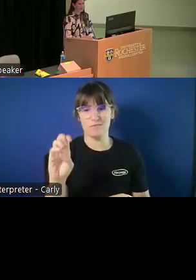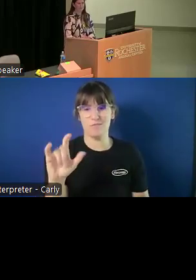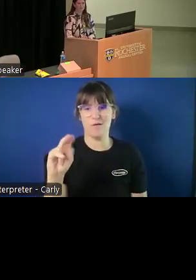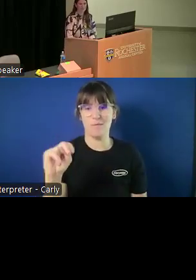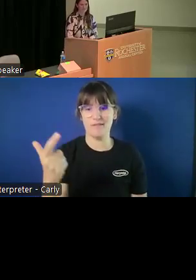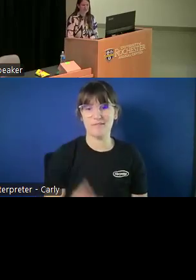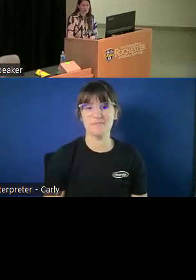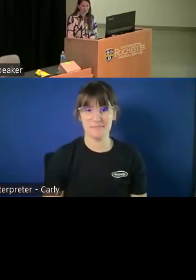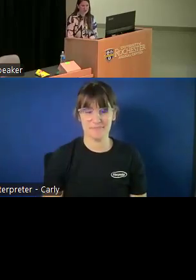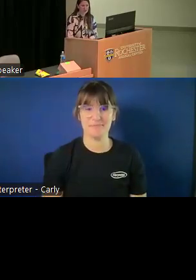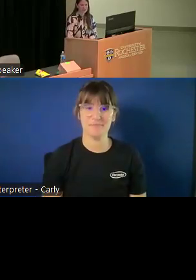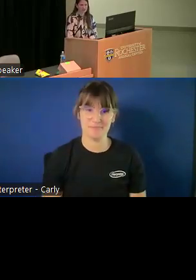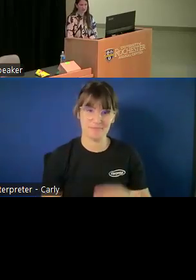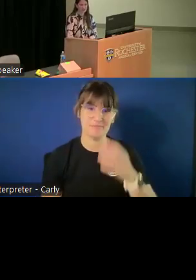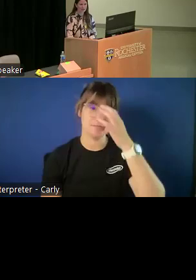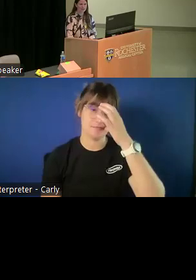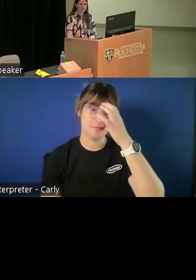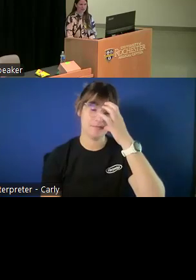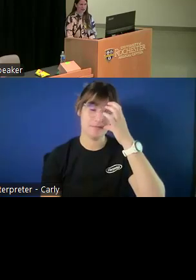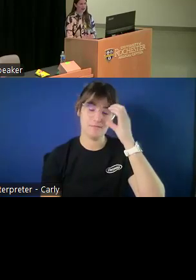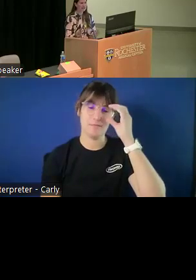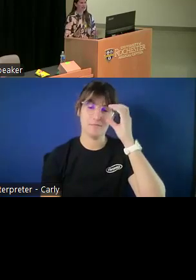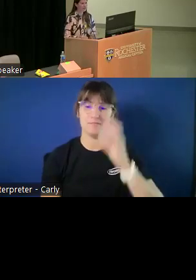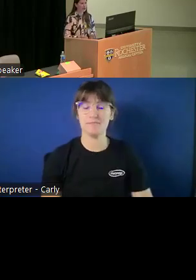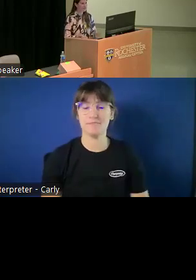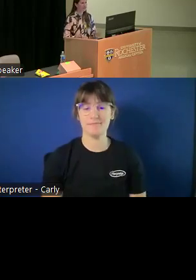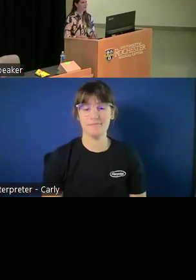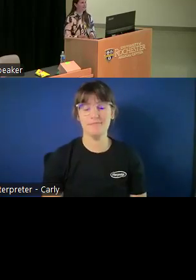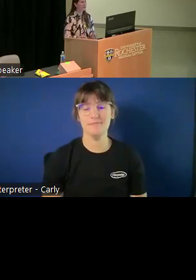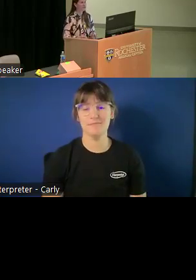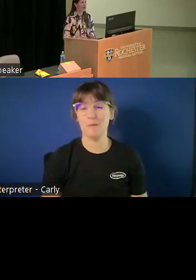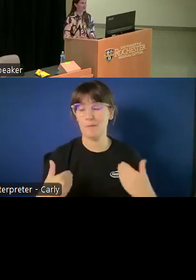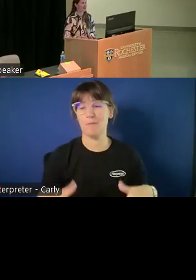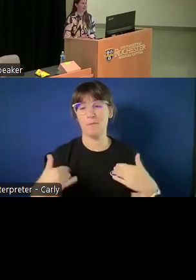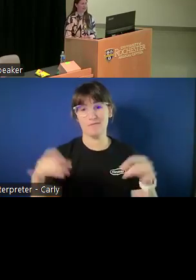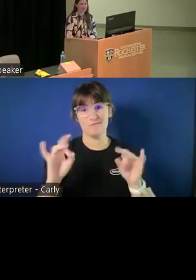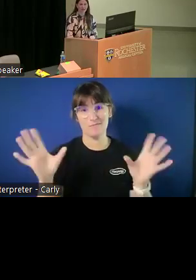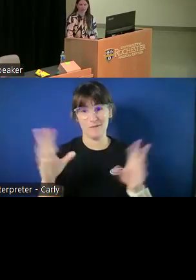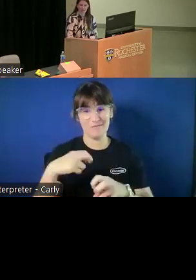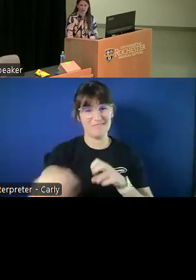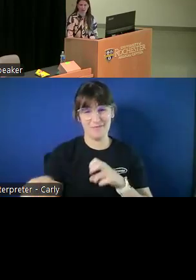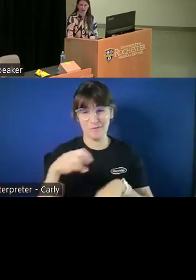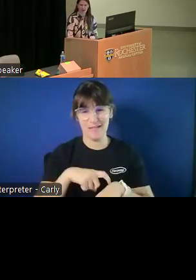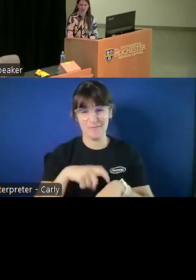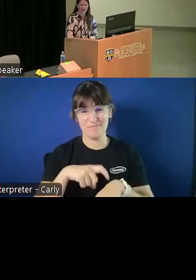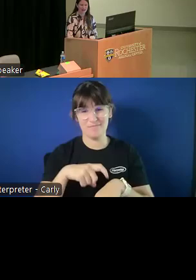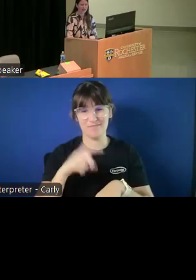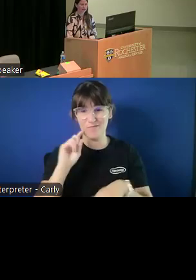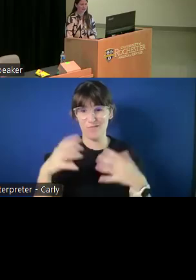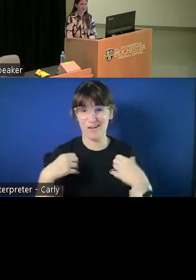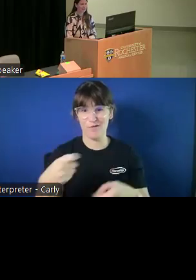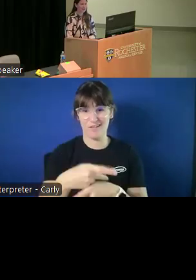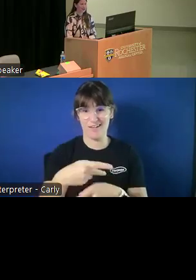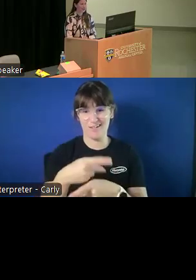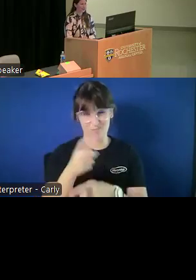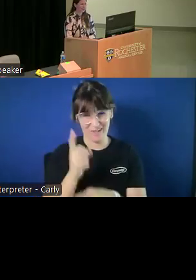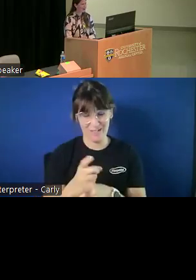um of course this is um honestly an incredibly difficult time uh for us in healthcare and we're